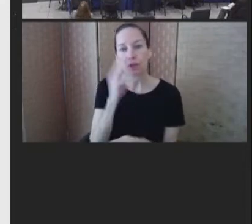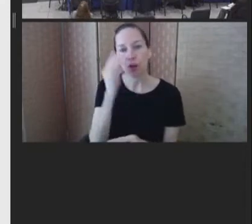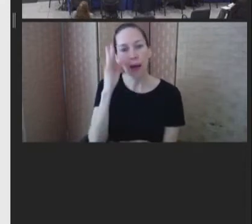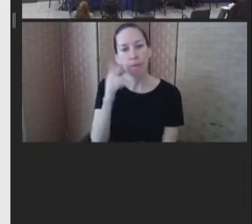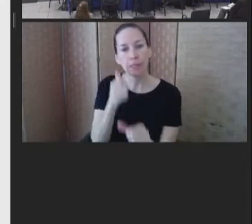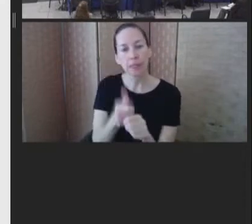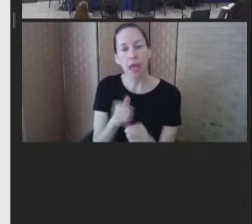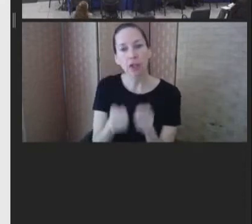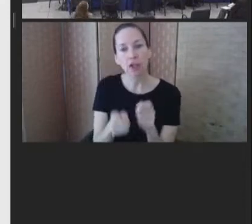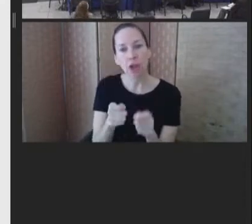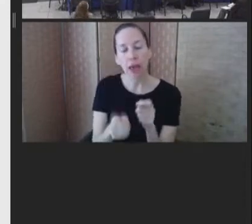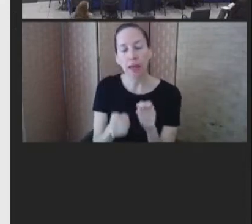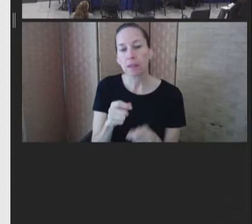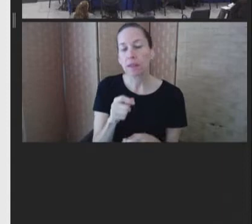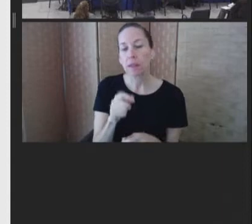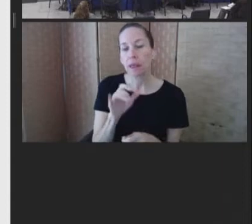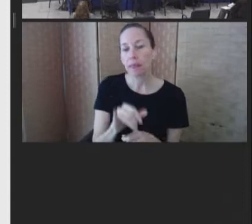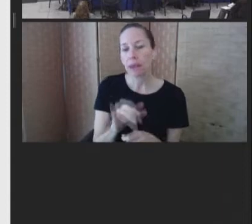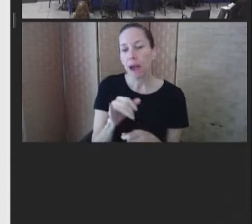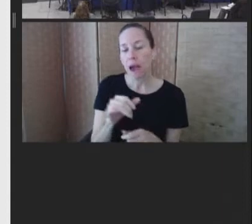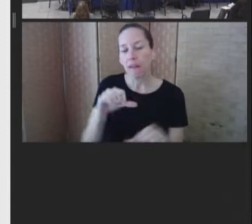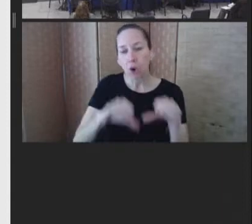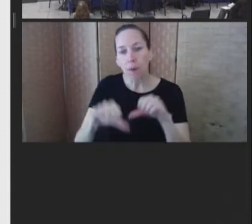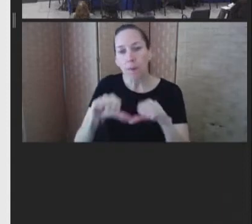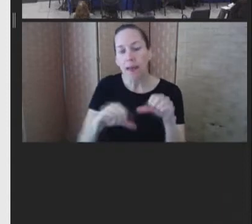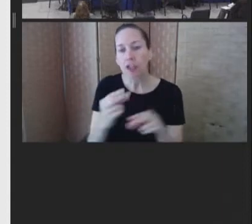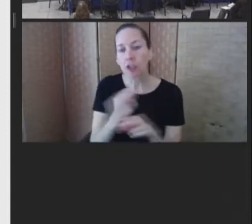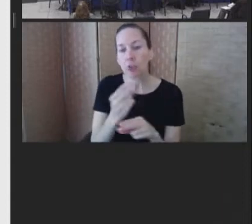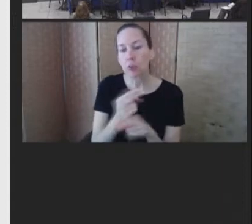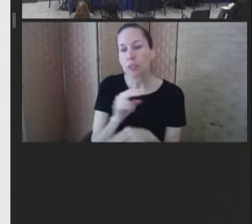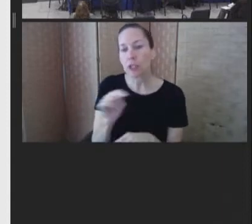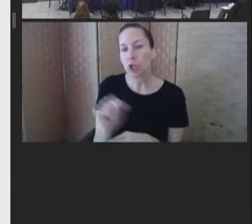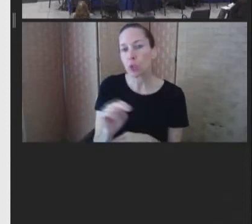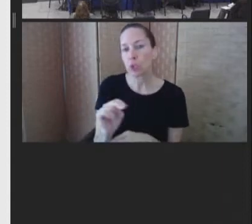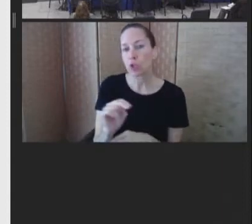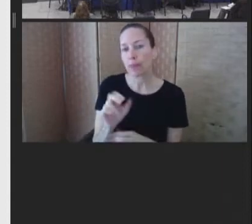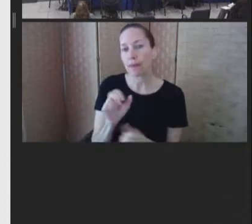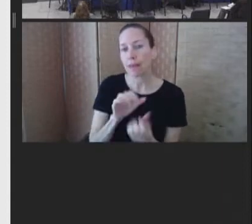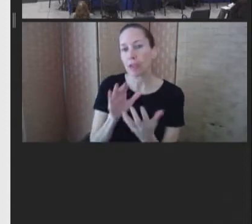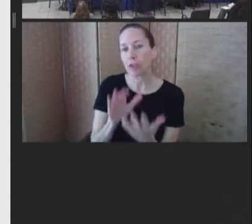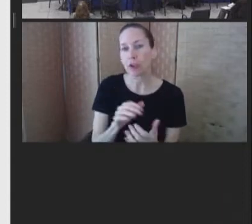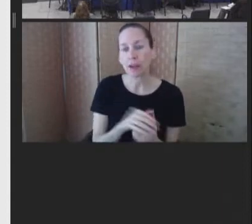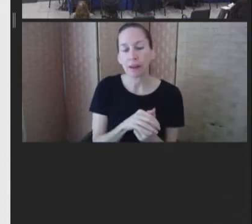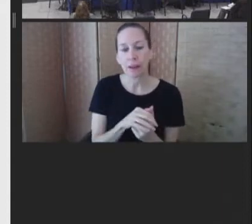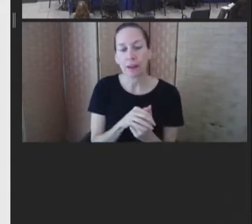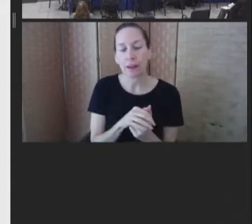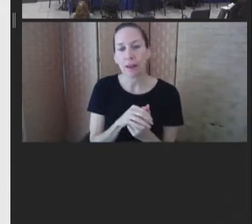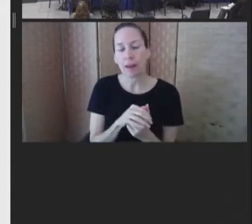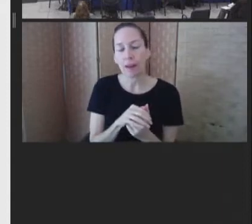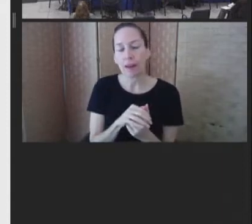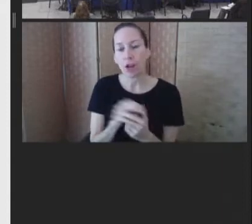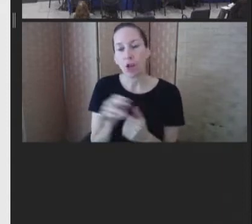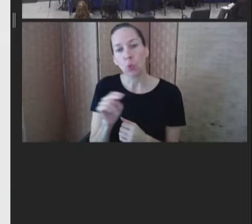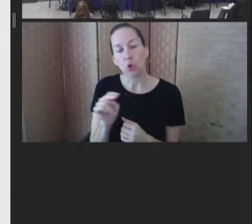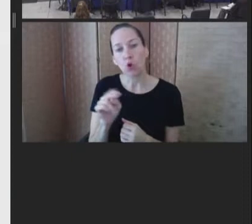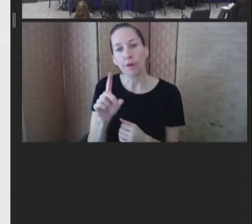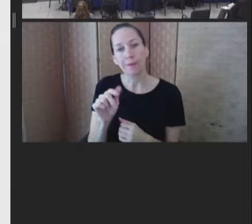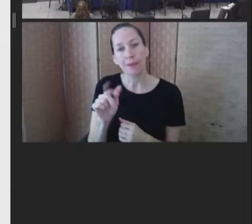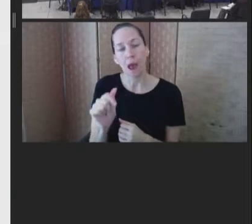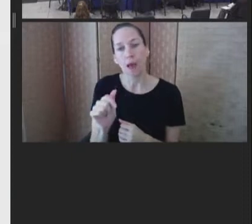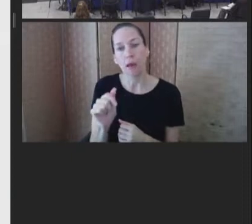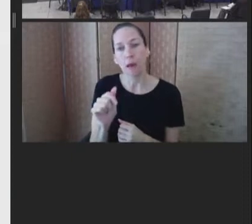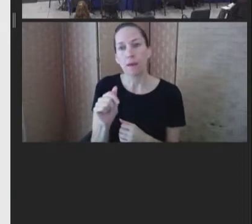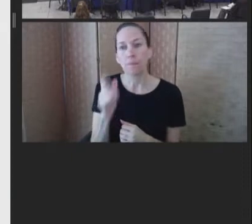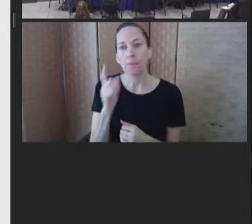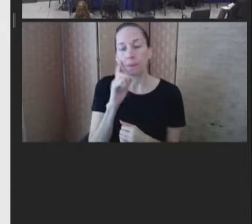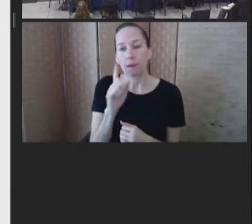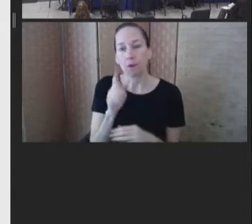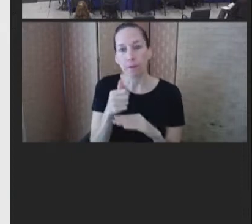antigenic cartography uses neutralization data to position virus variants relative to each other.